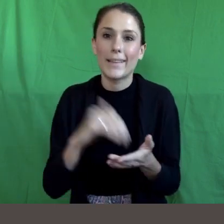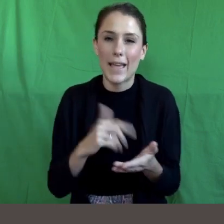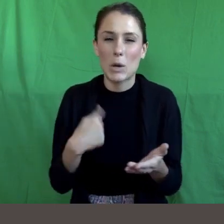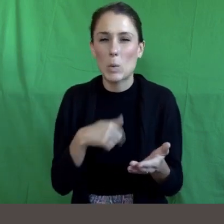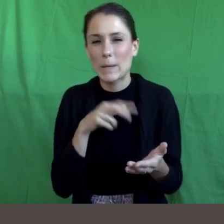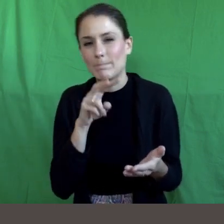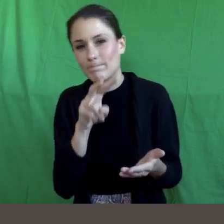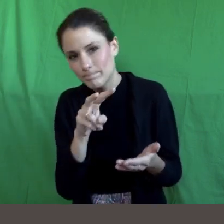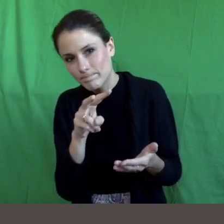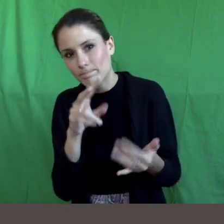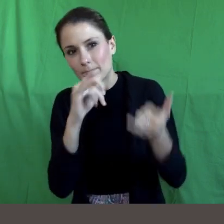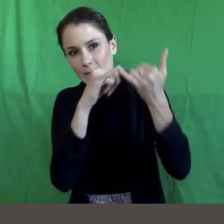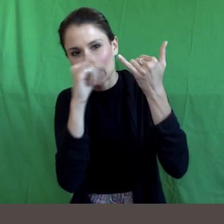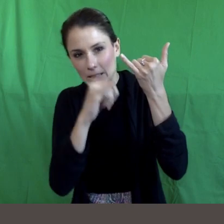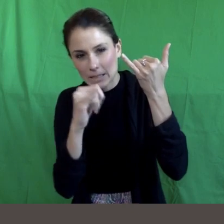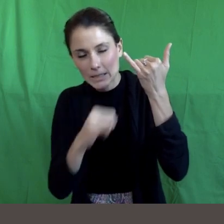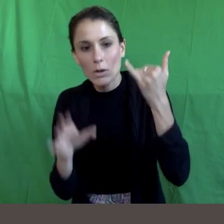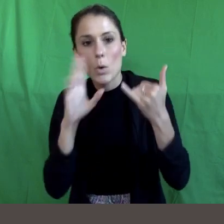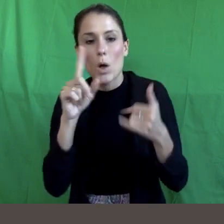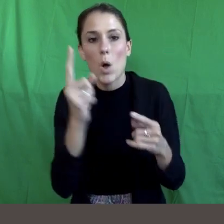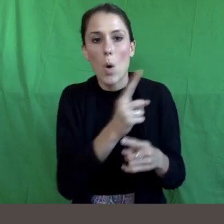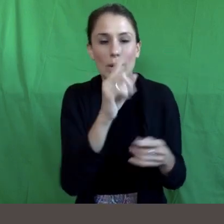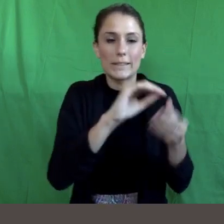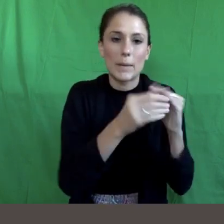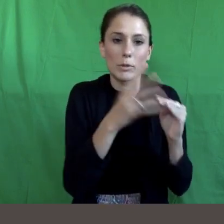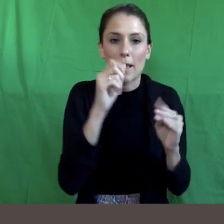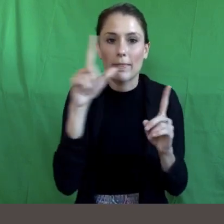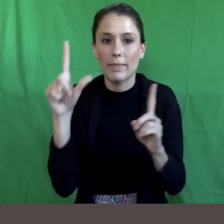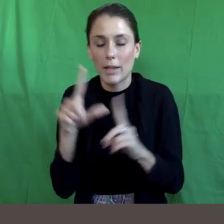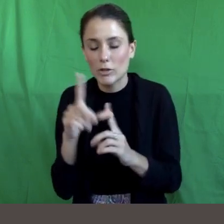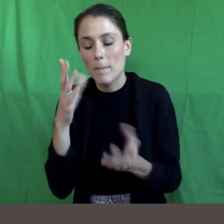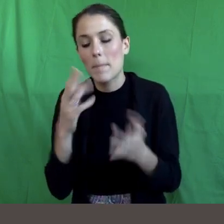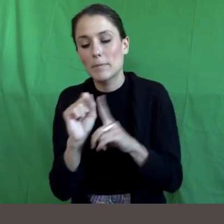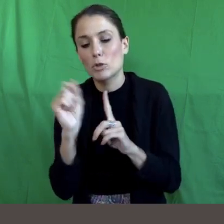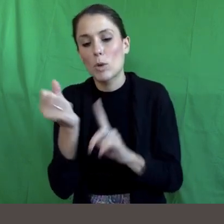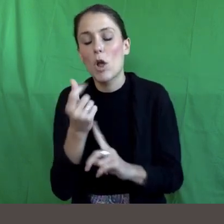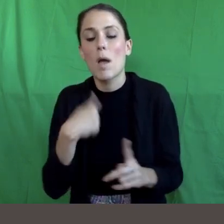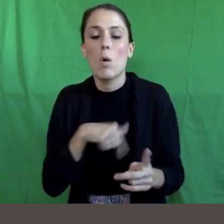But as we said, there was a shortcoming identified. This will always yield the digits and the letters.